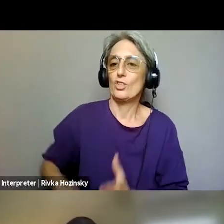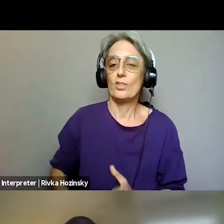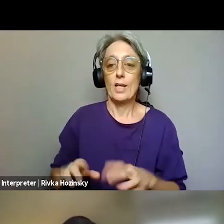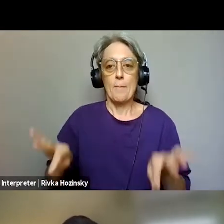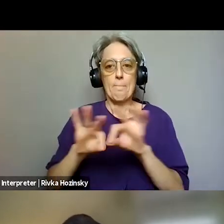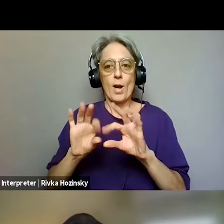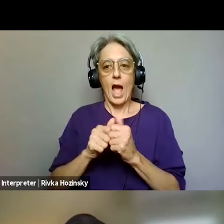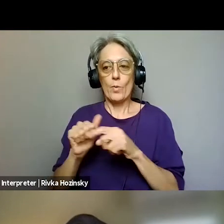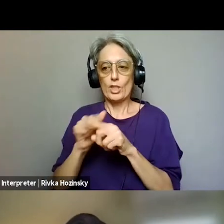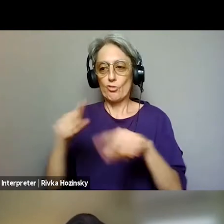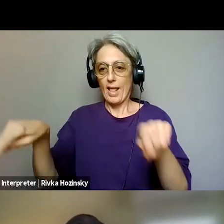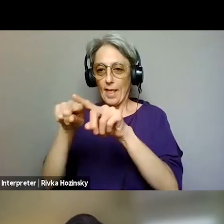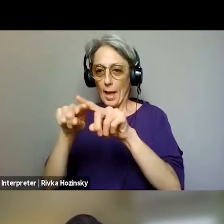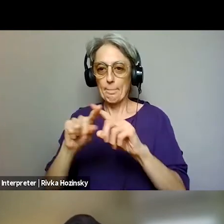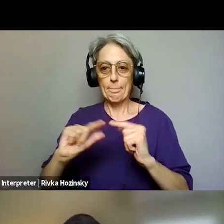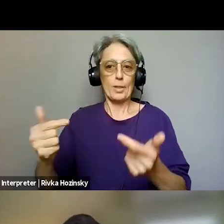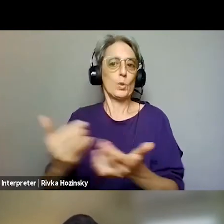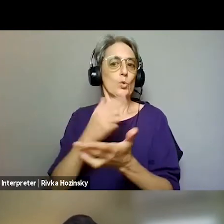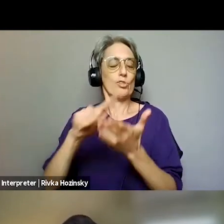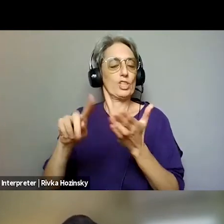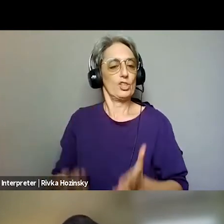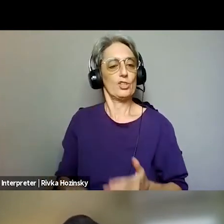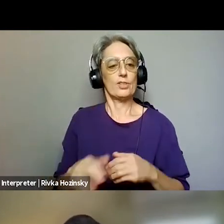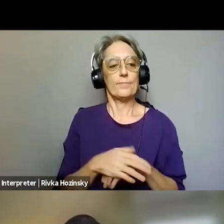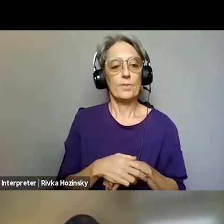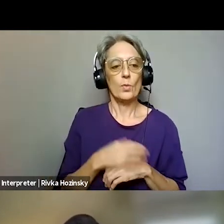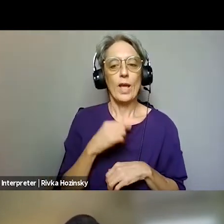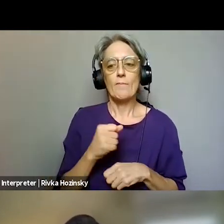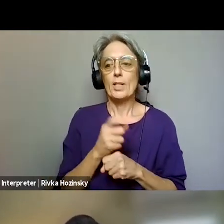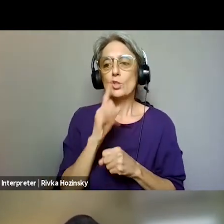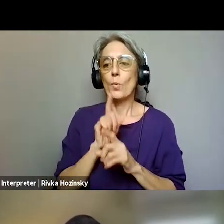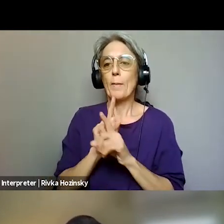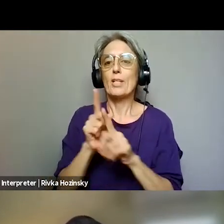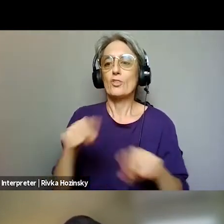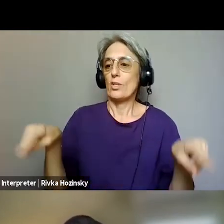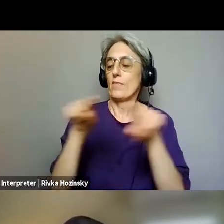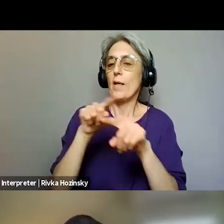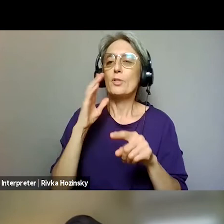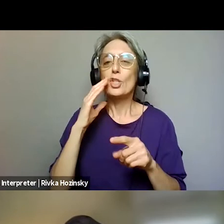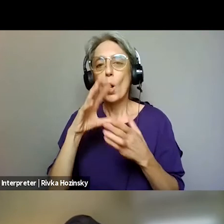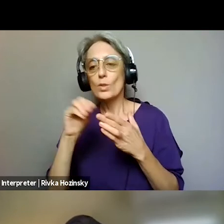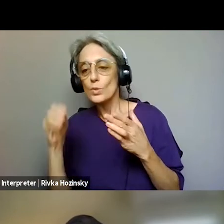and ensuring that we are mentoring students and the next generation investigators with